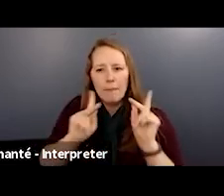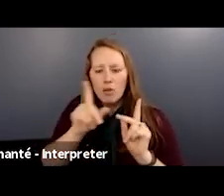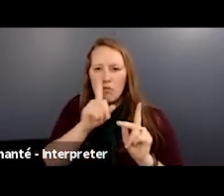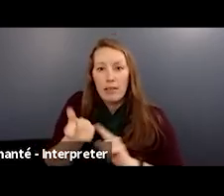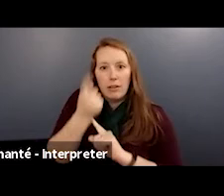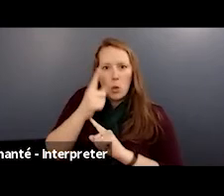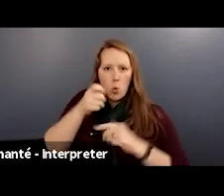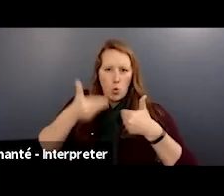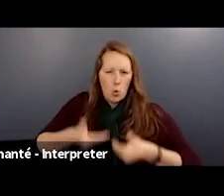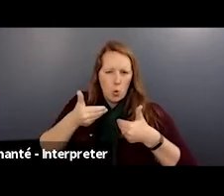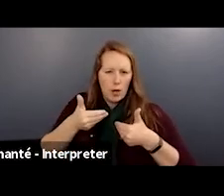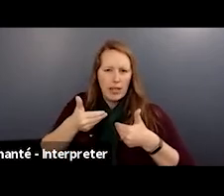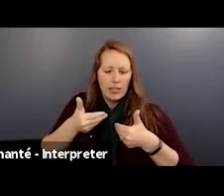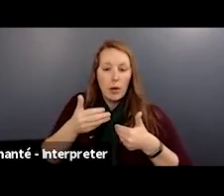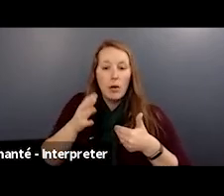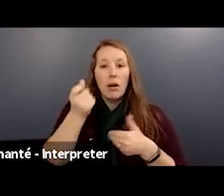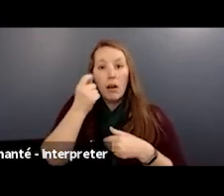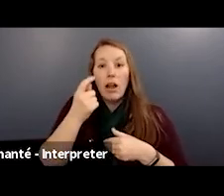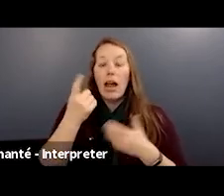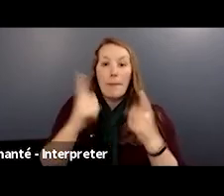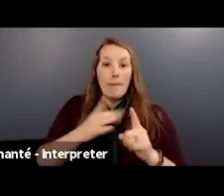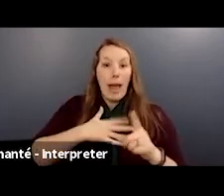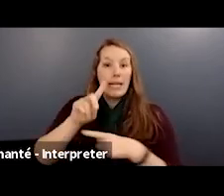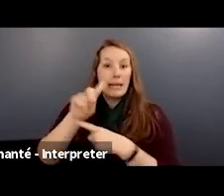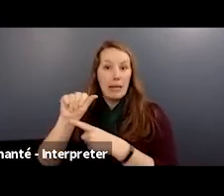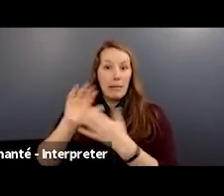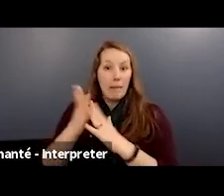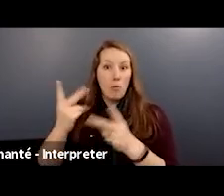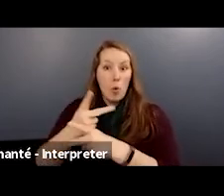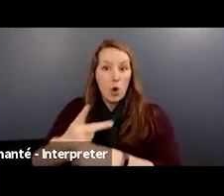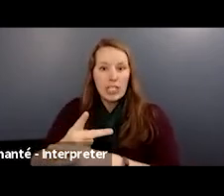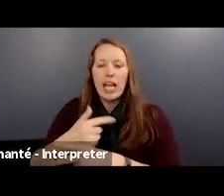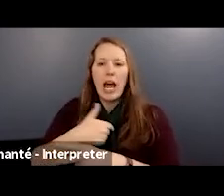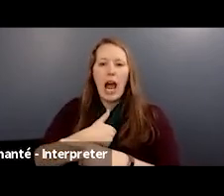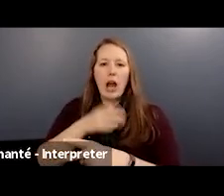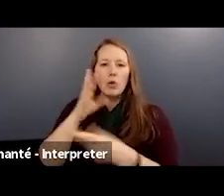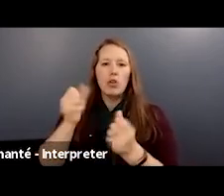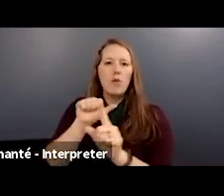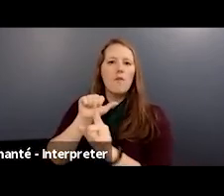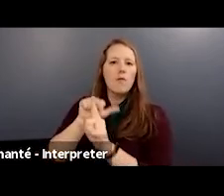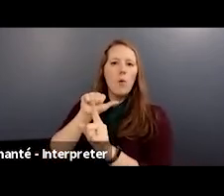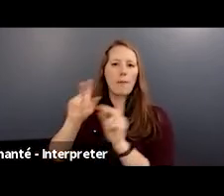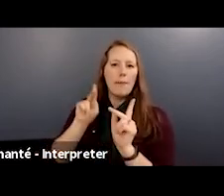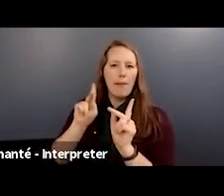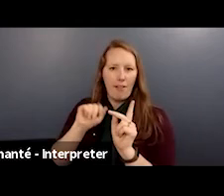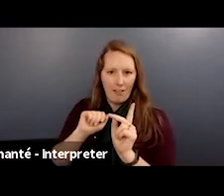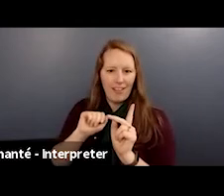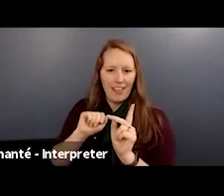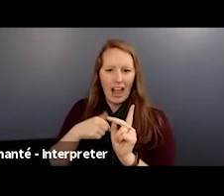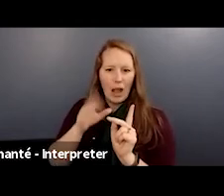as I became more disabled, I tried to fool people on a regular basis that my disabilities didn't really exist,